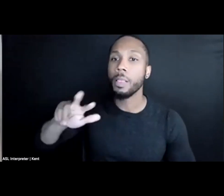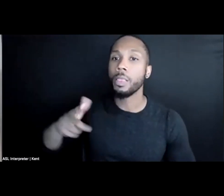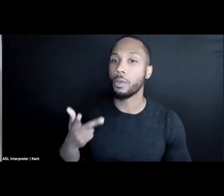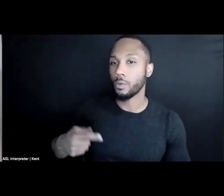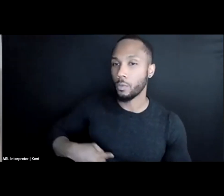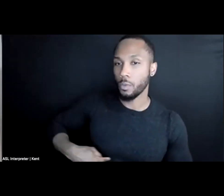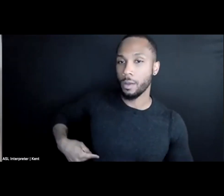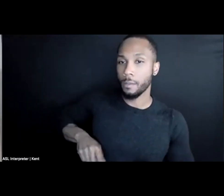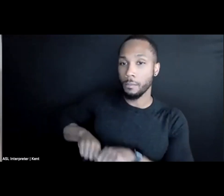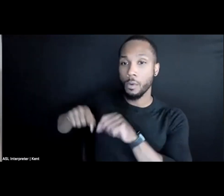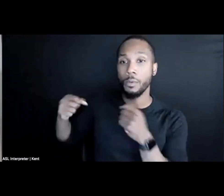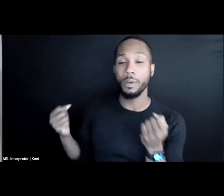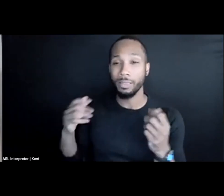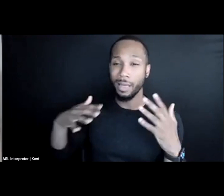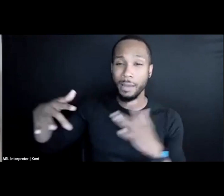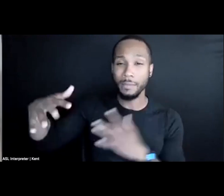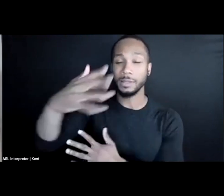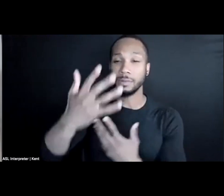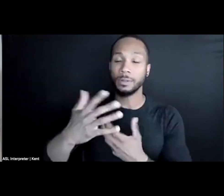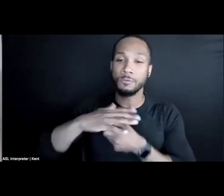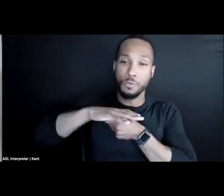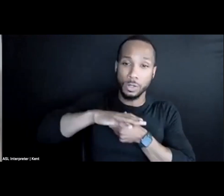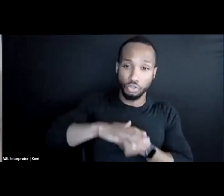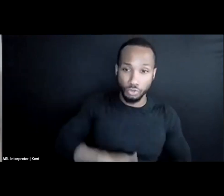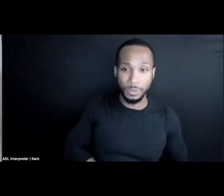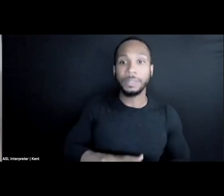The atmosphere crushes me Gauntness cradles me